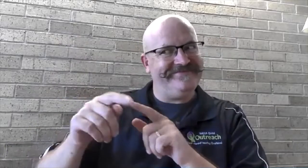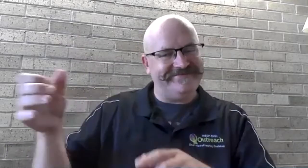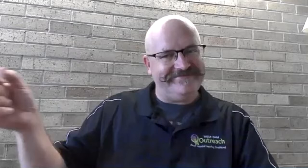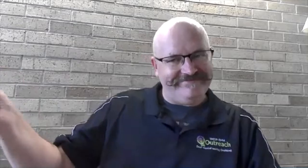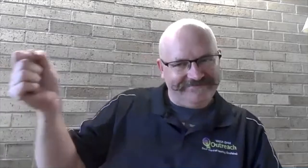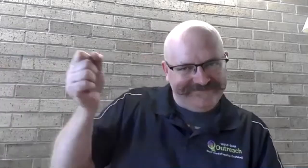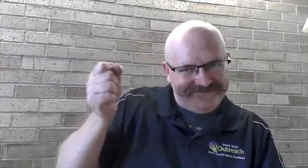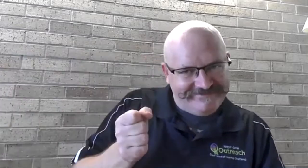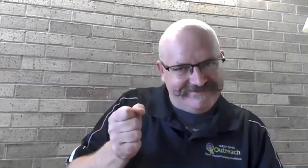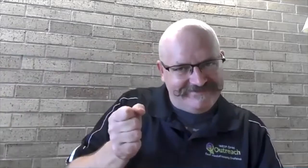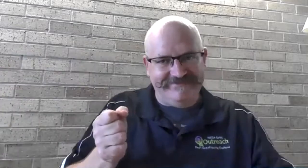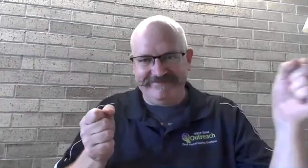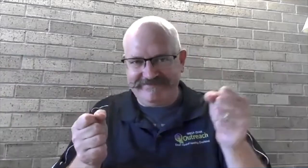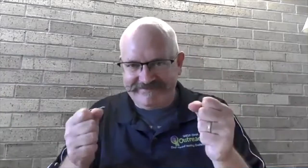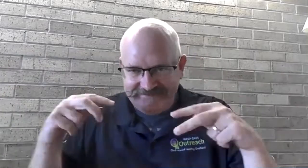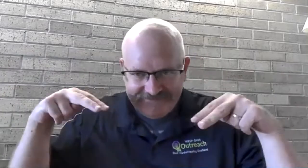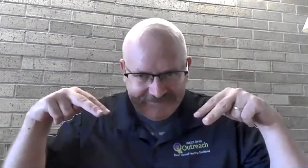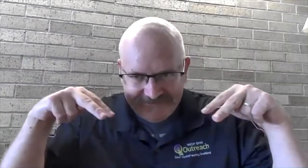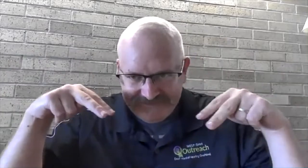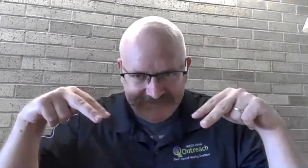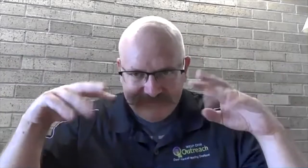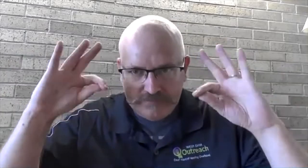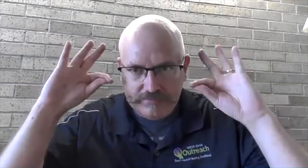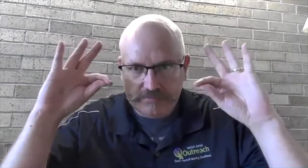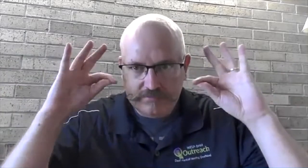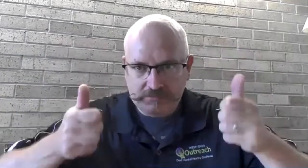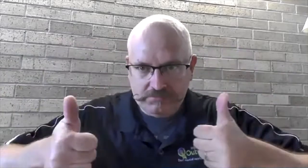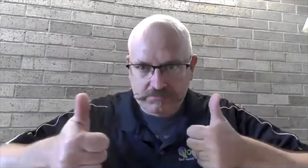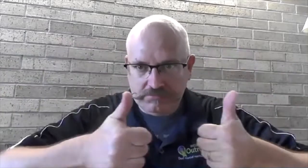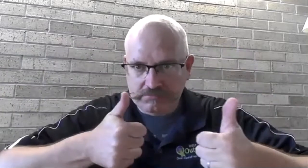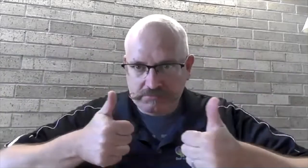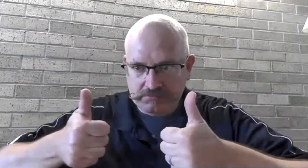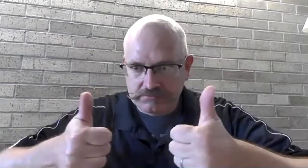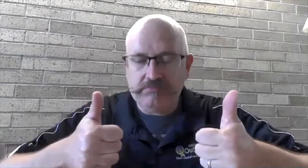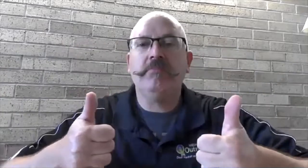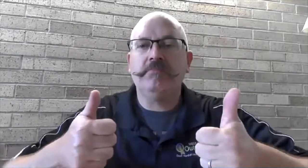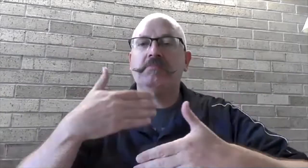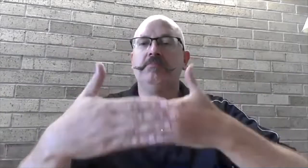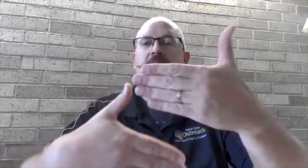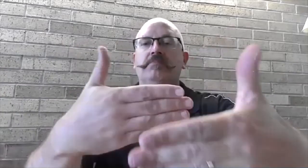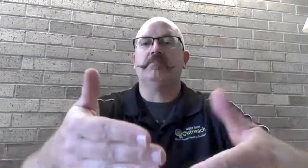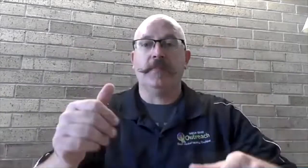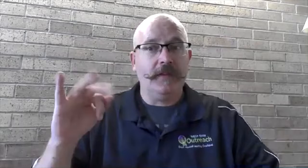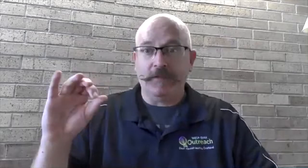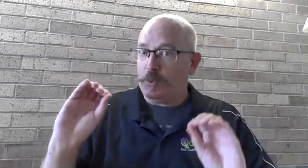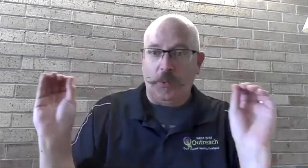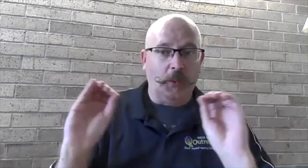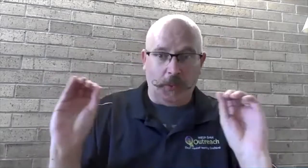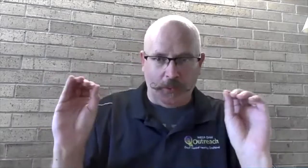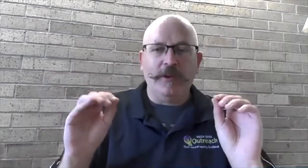of the impact or having input from those who are being impacted. If you don't have